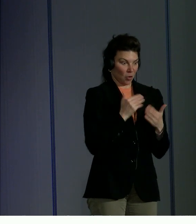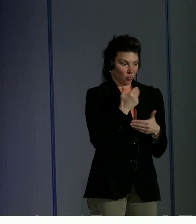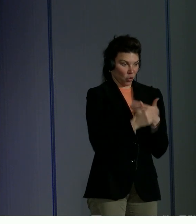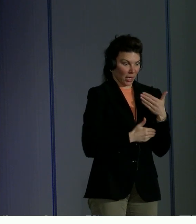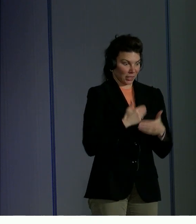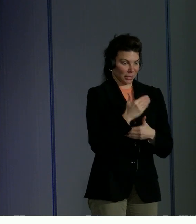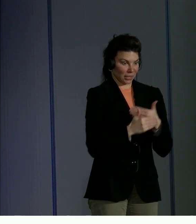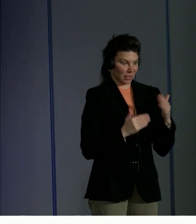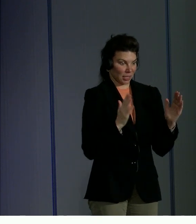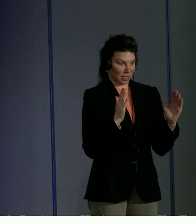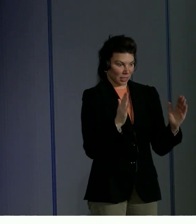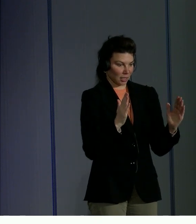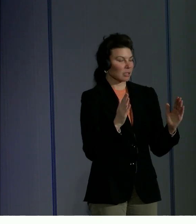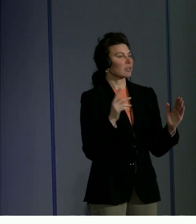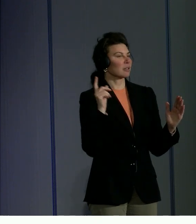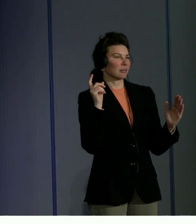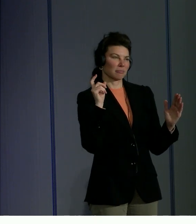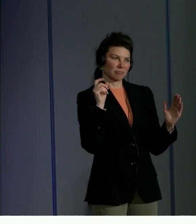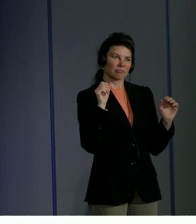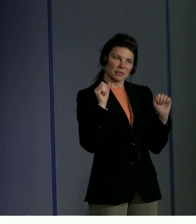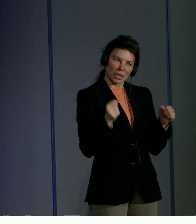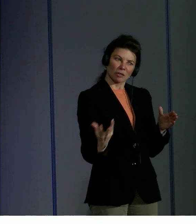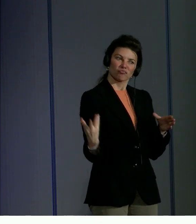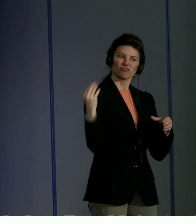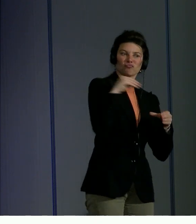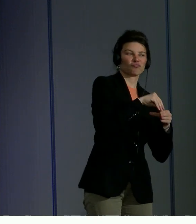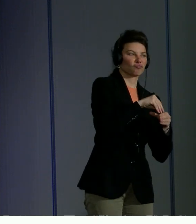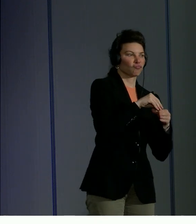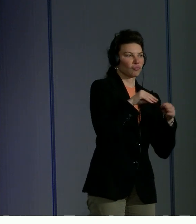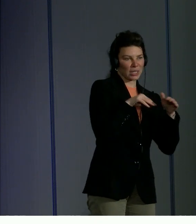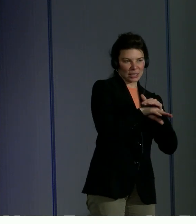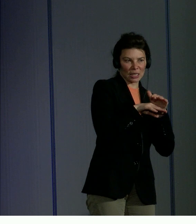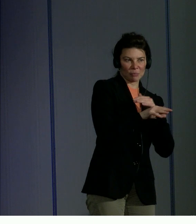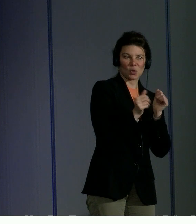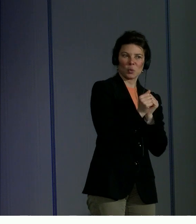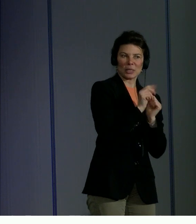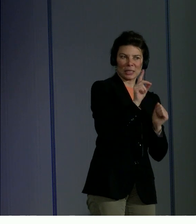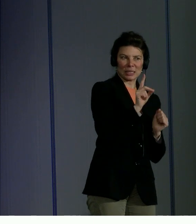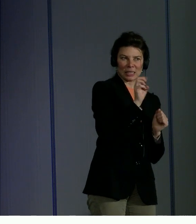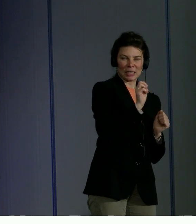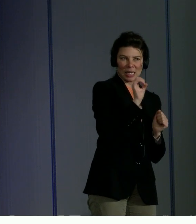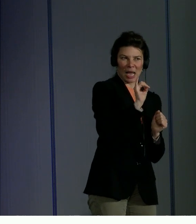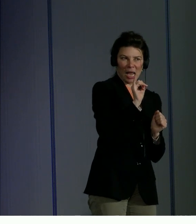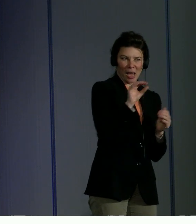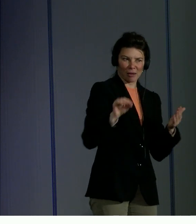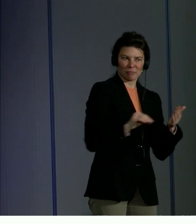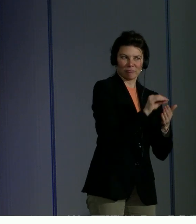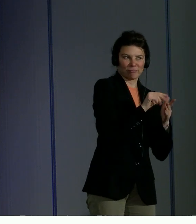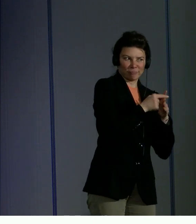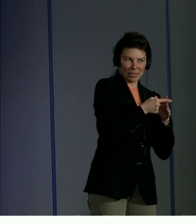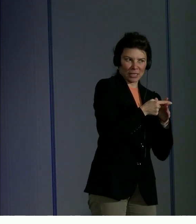that accessibility can be incorporated with DEI as well as new technologies.